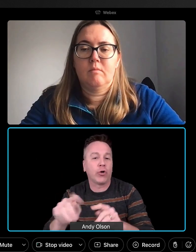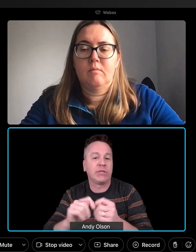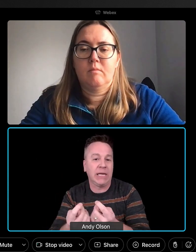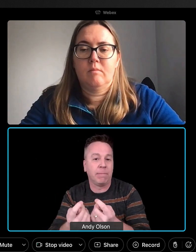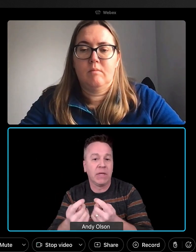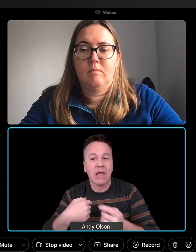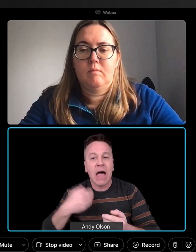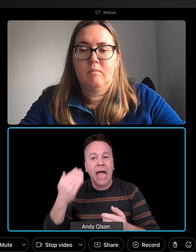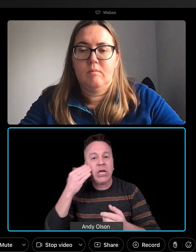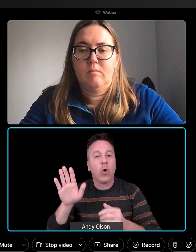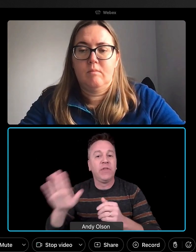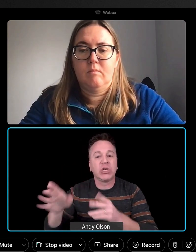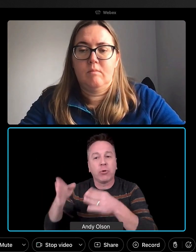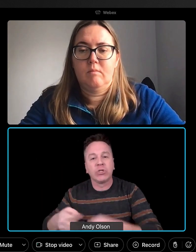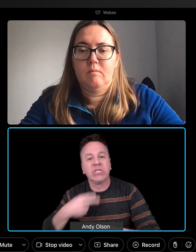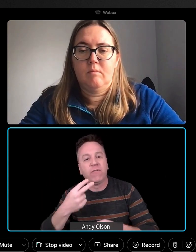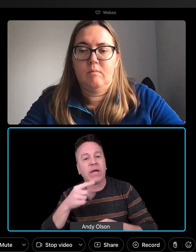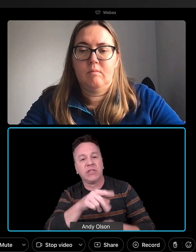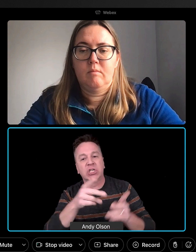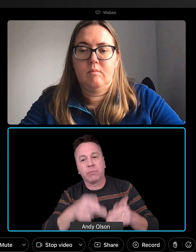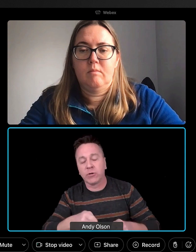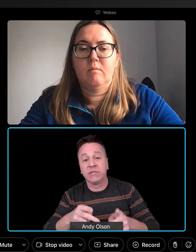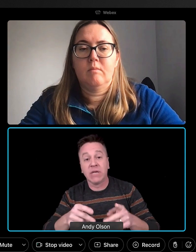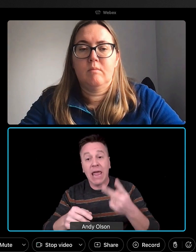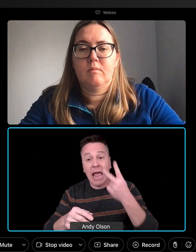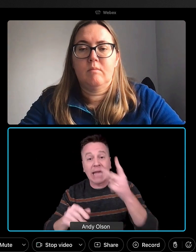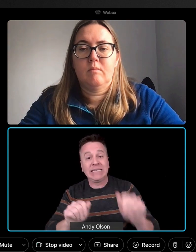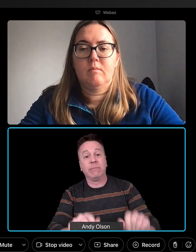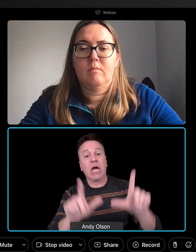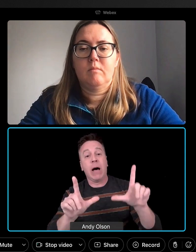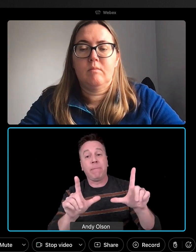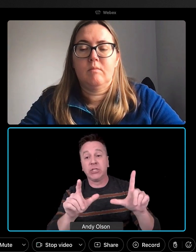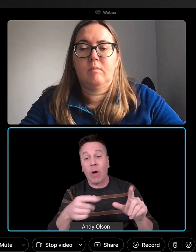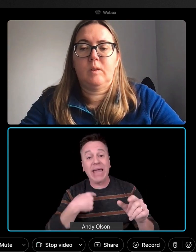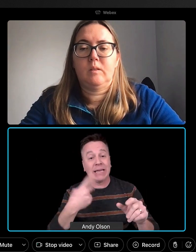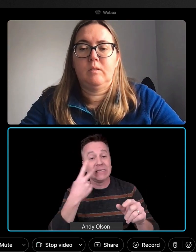I know this person's voice in this person and I've seen them come up and so I